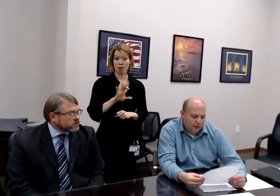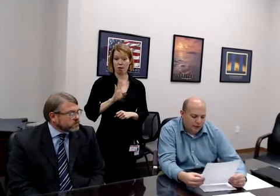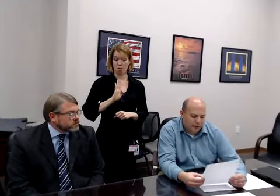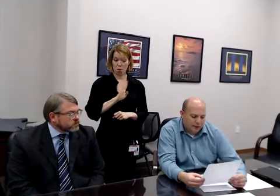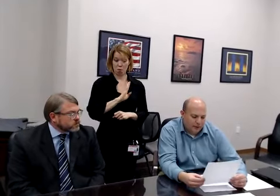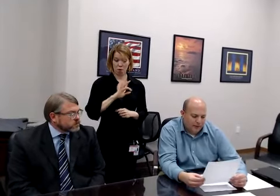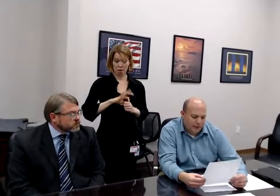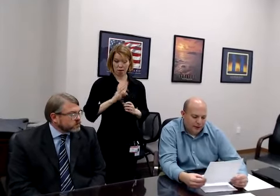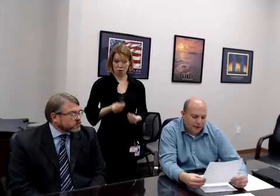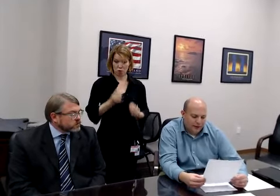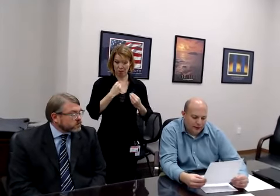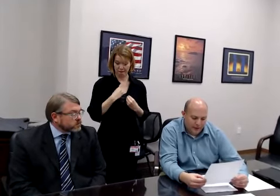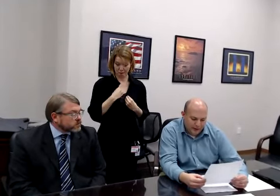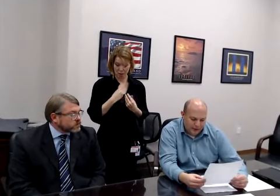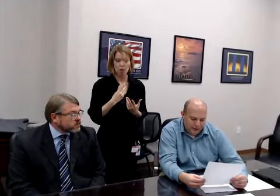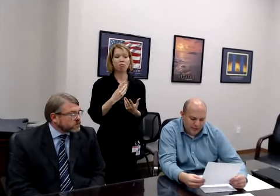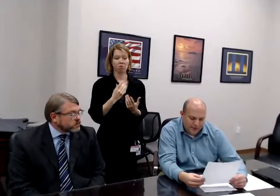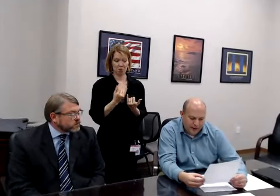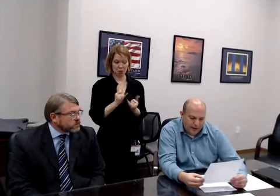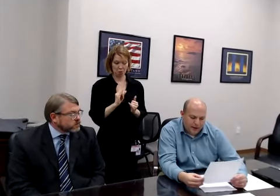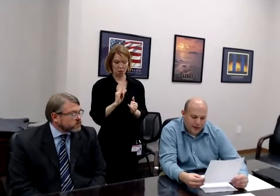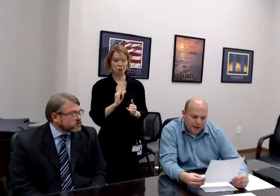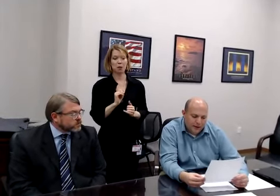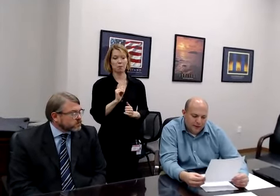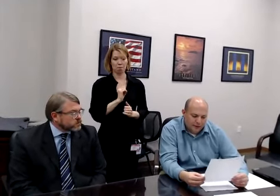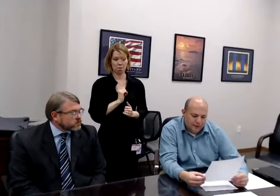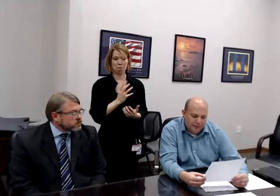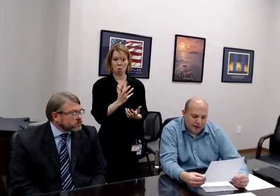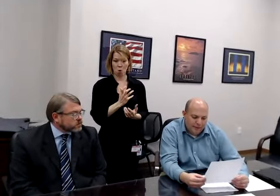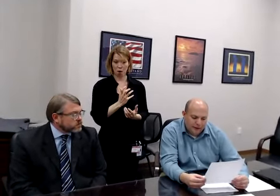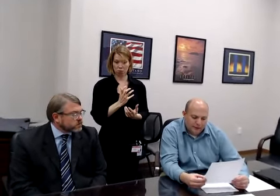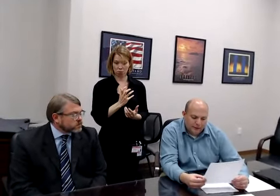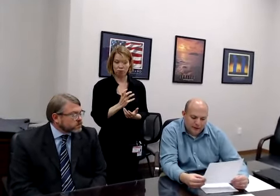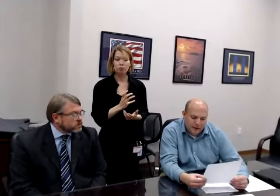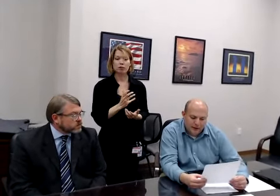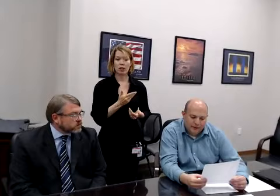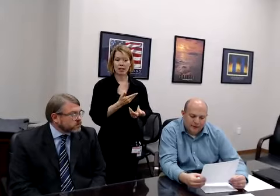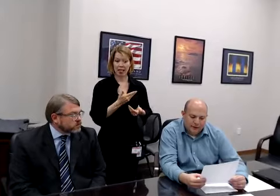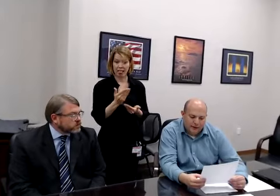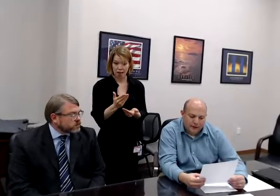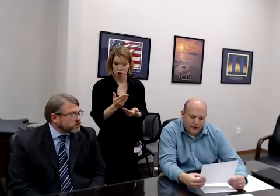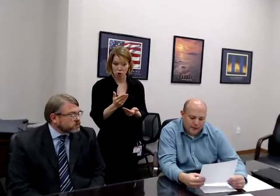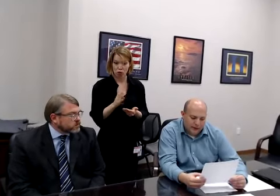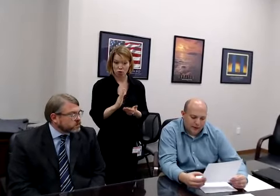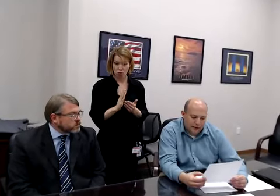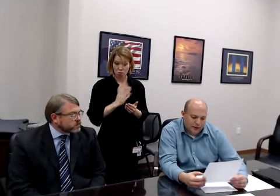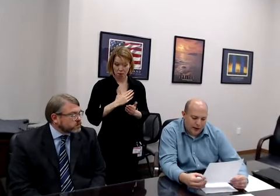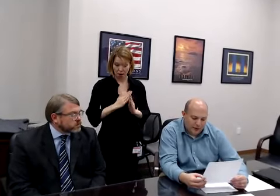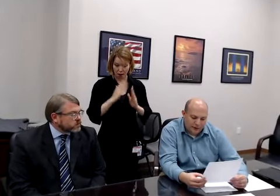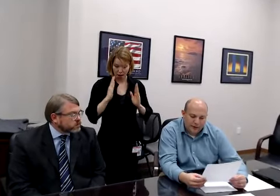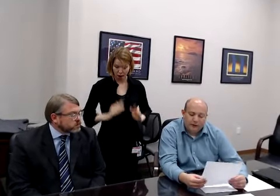in order to mark my ballot independently. Deliver my ballot to me at the following email address.